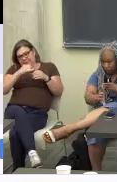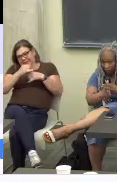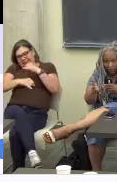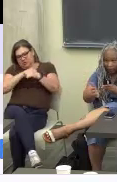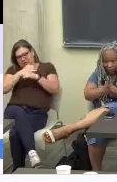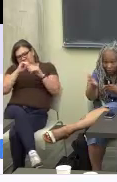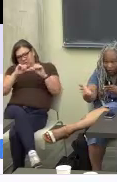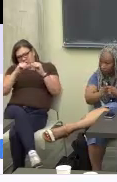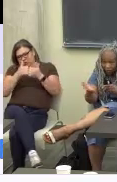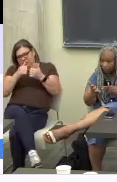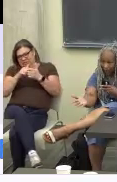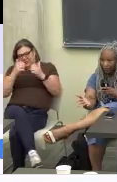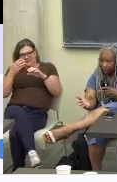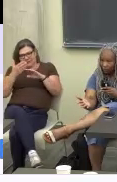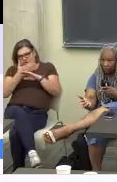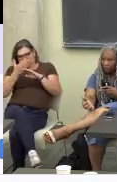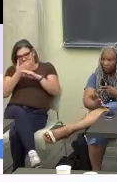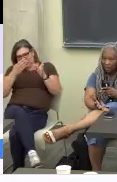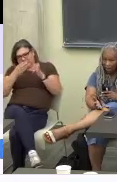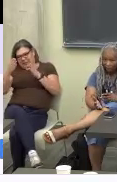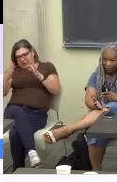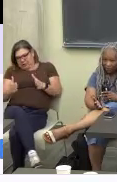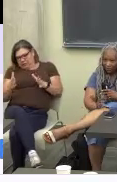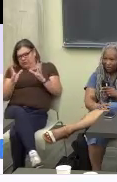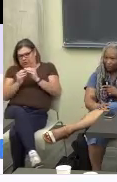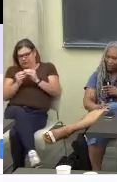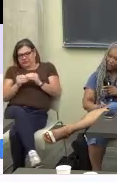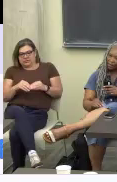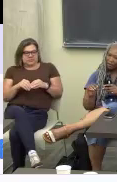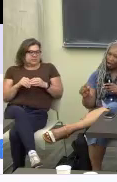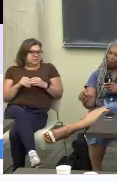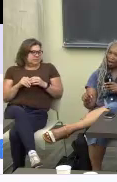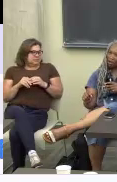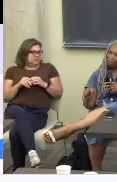Association of Construction Planners. Conference and be like, you know what?